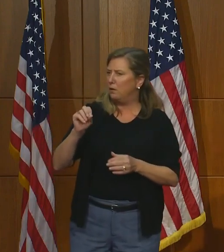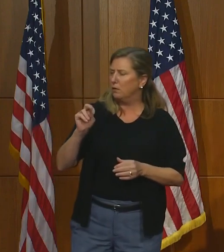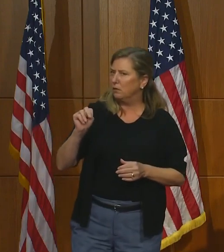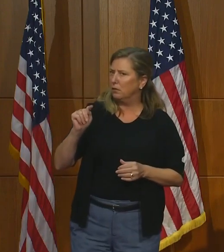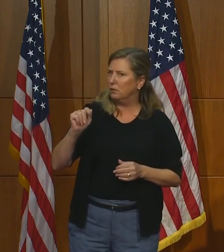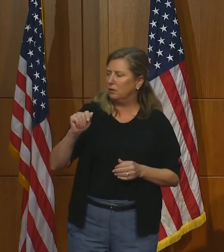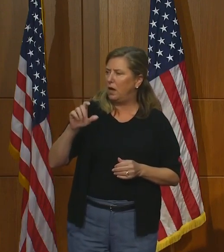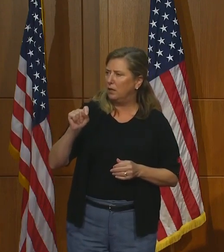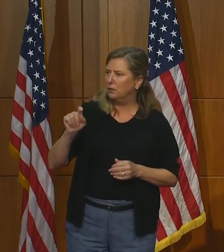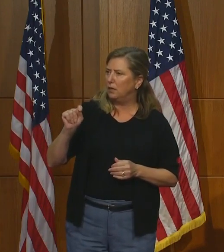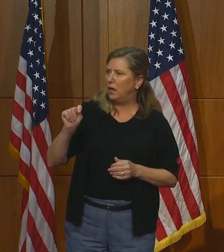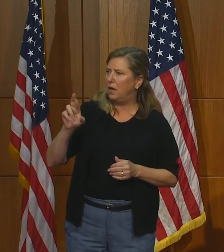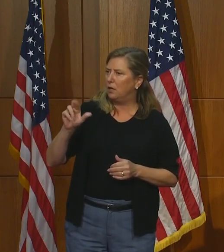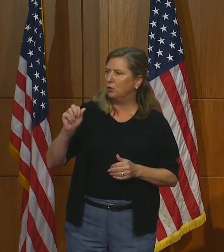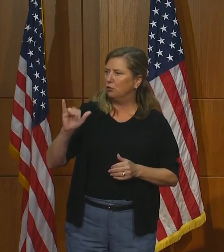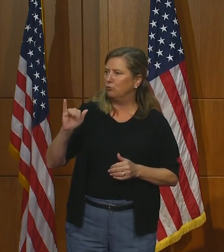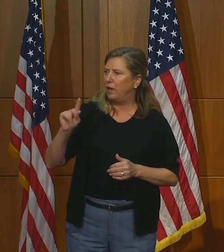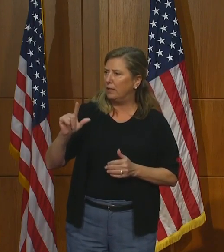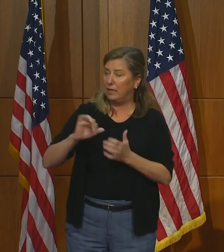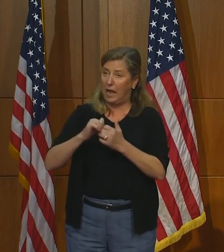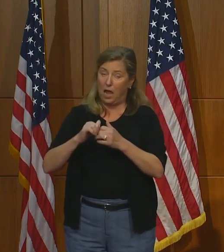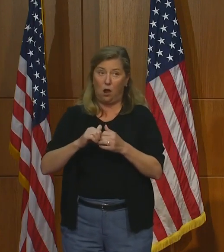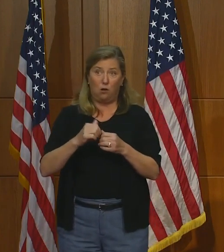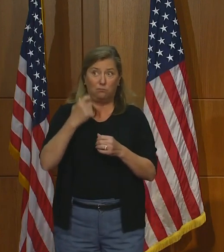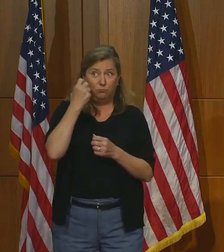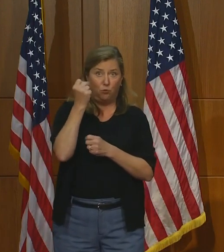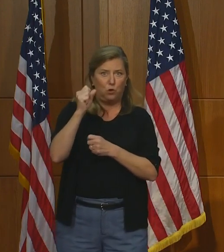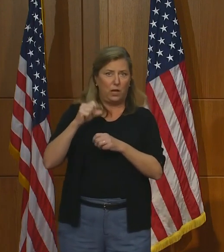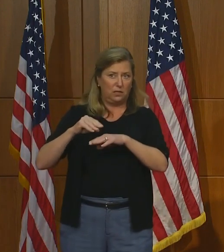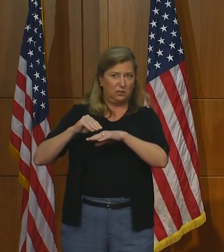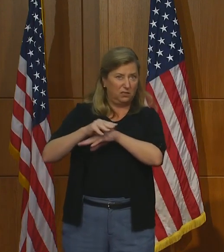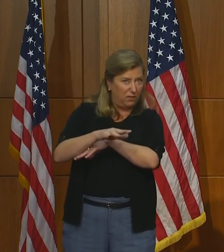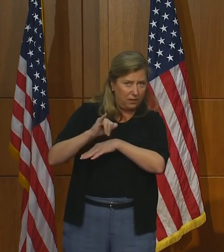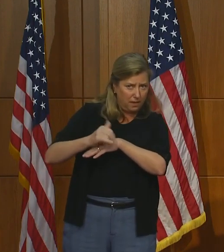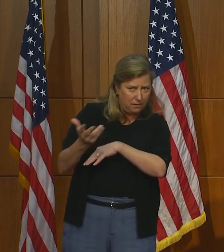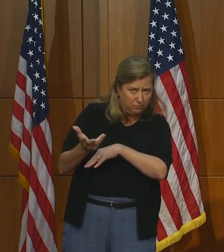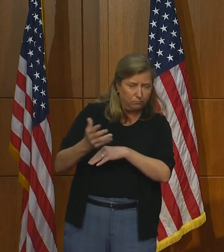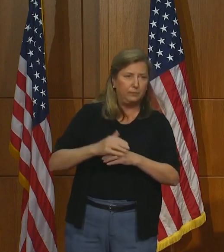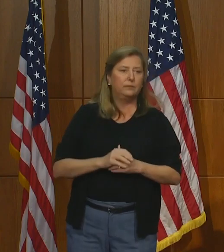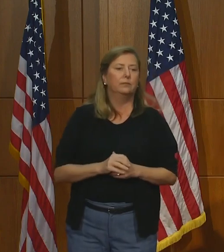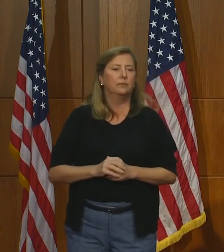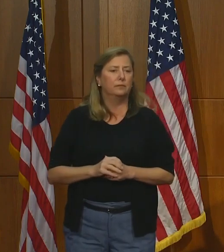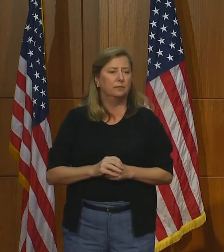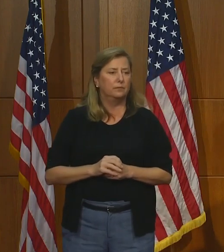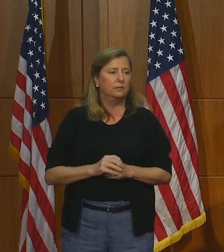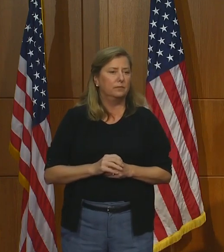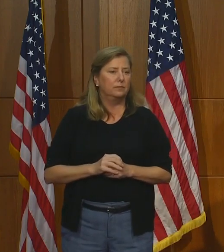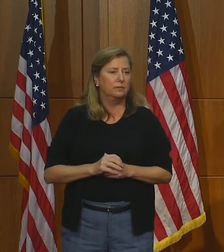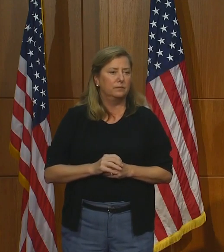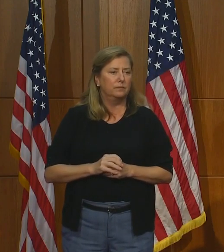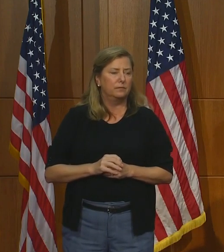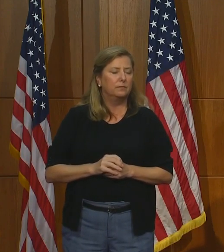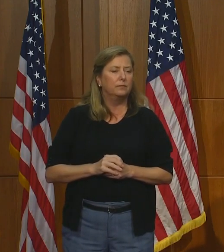CHANGED. THE QUESTION IS ABOUT CONTACT TRACING AND THE- RECENT